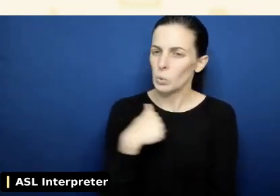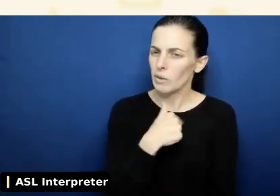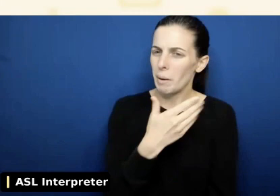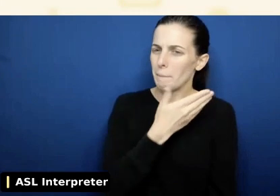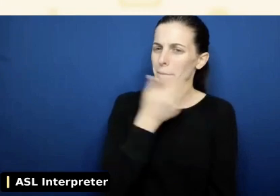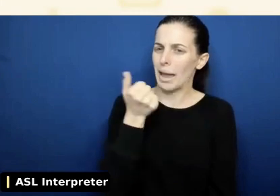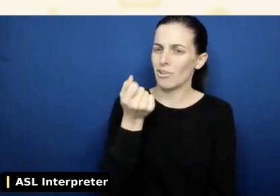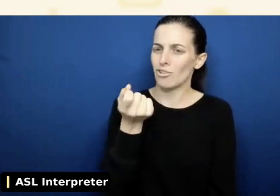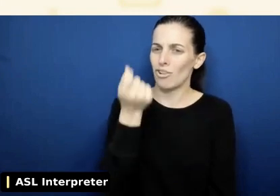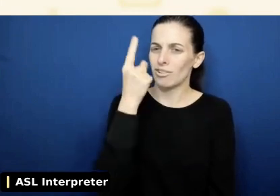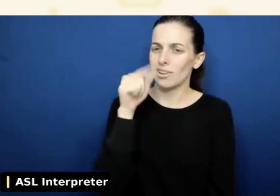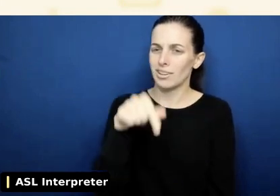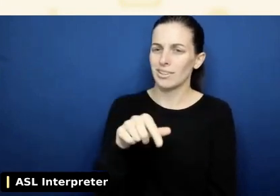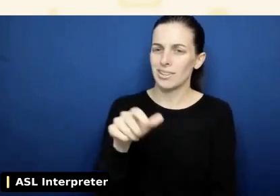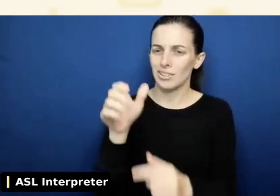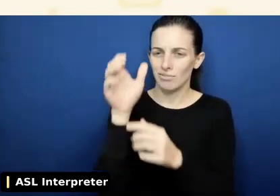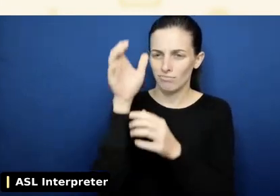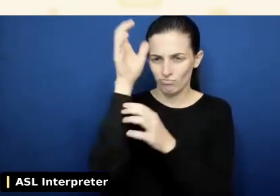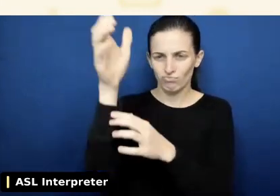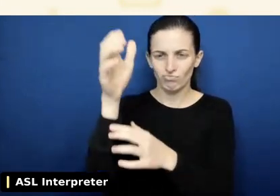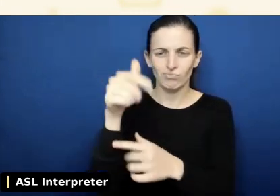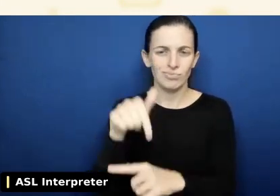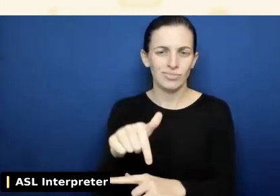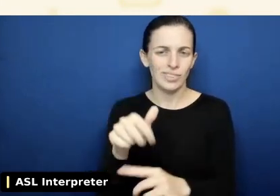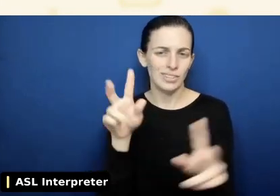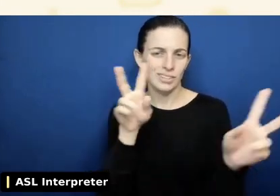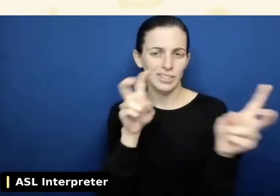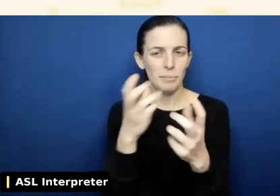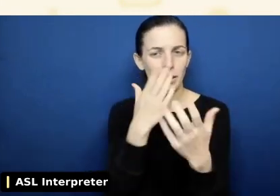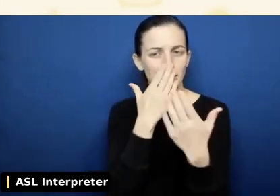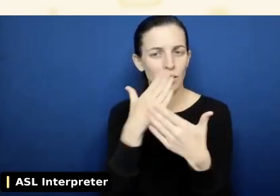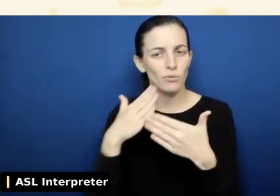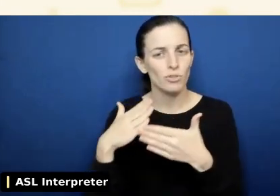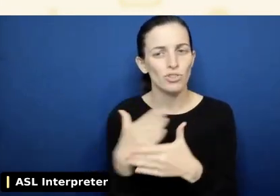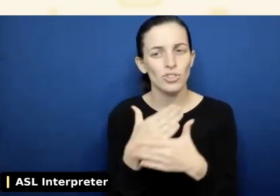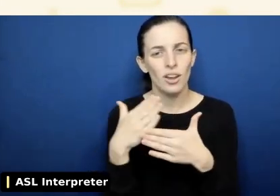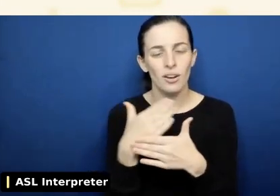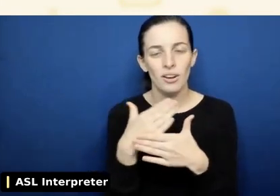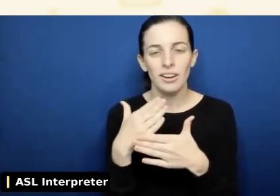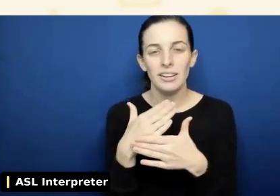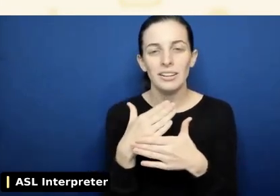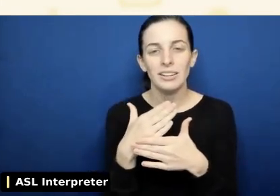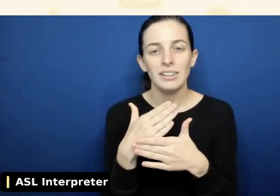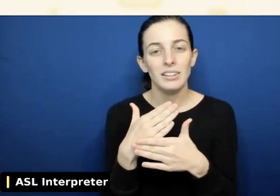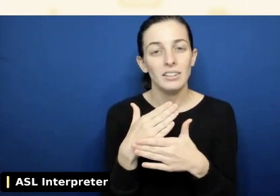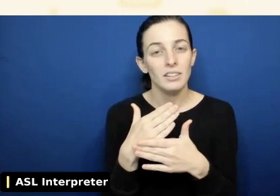We really appreciate your time for sharing your great insights. We have a couple of questions for you.